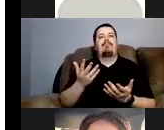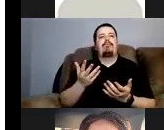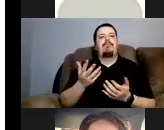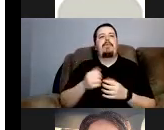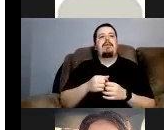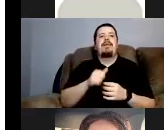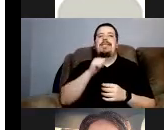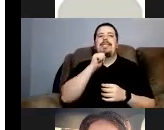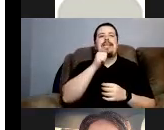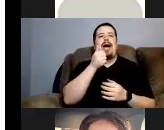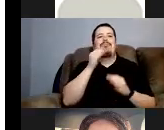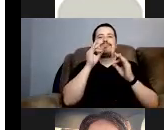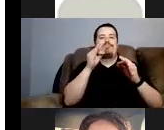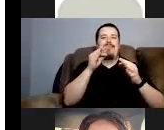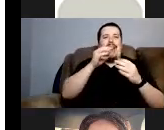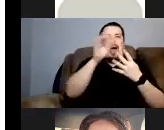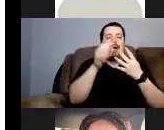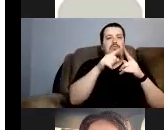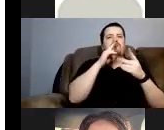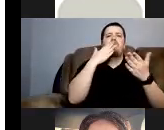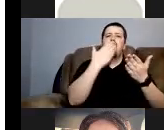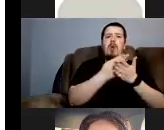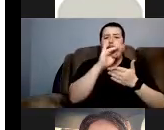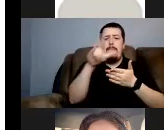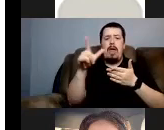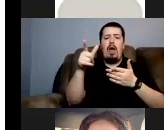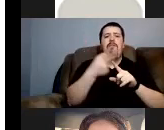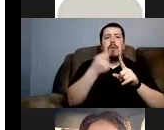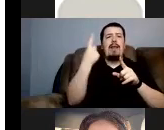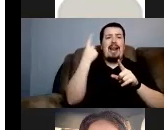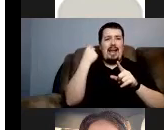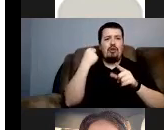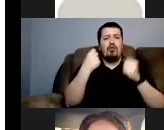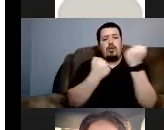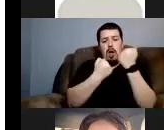options. So this is a really good bill to carry over from last year sponsored by uh Doggett and